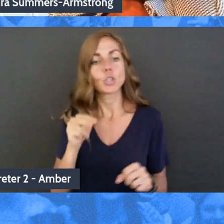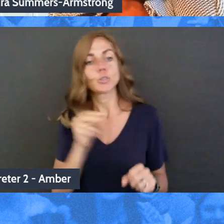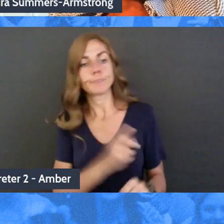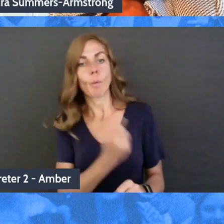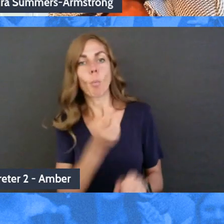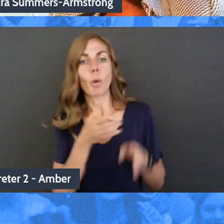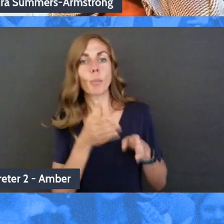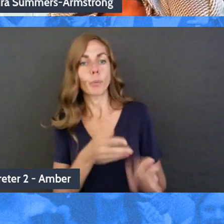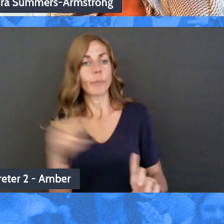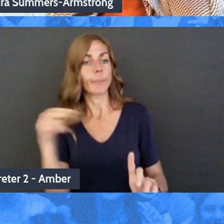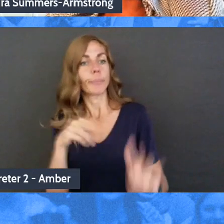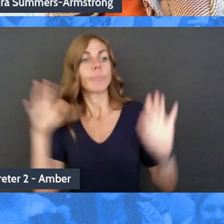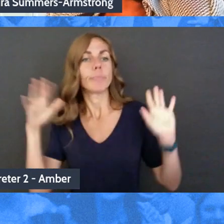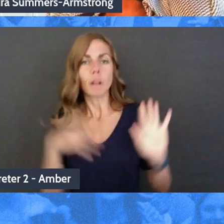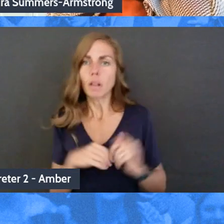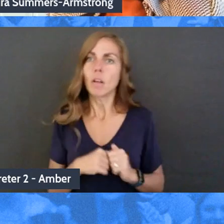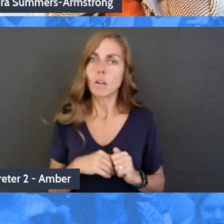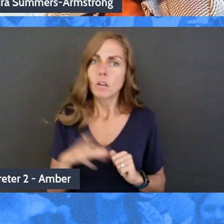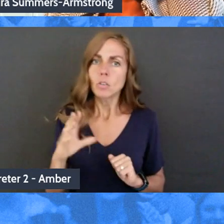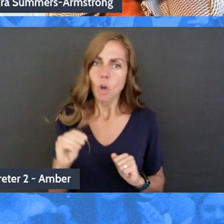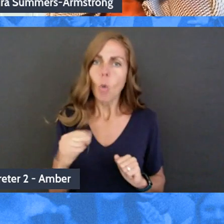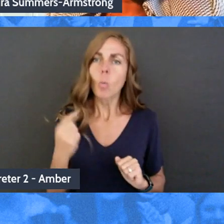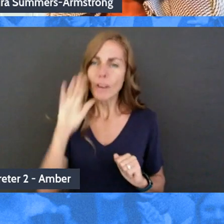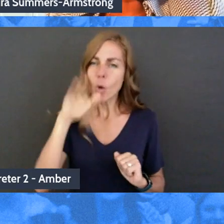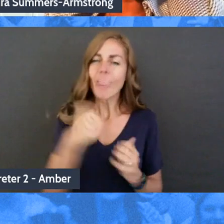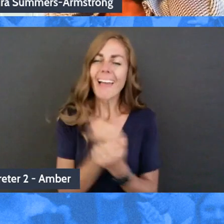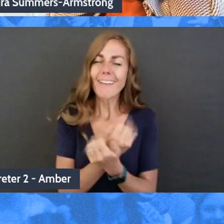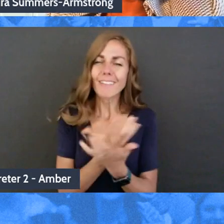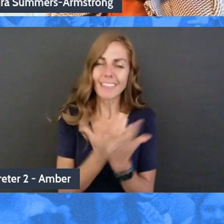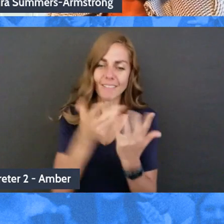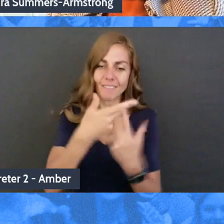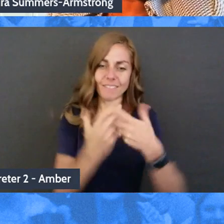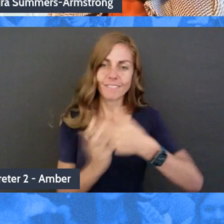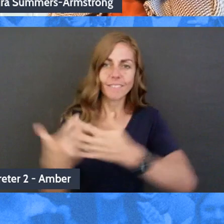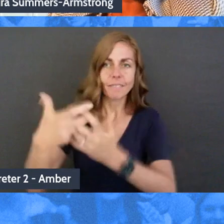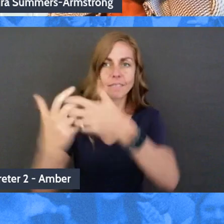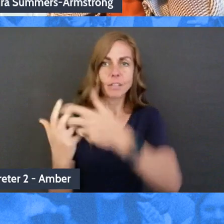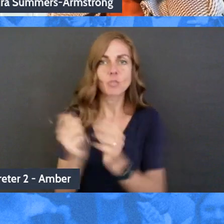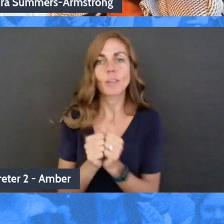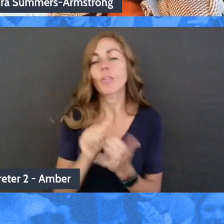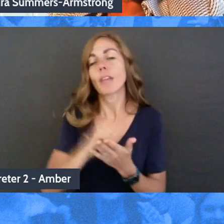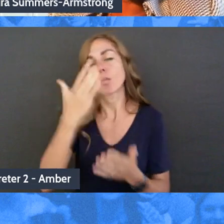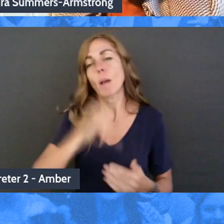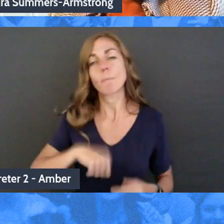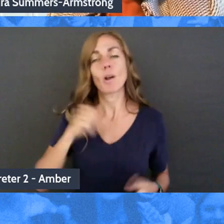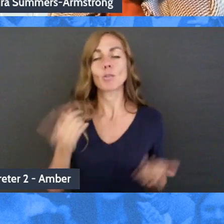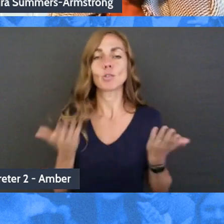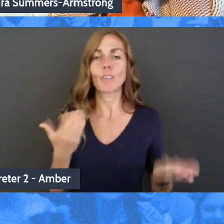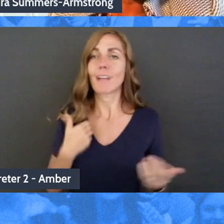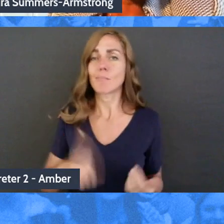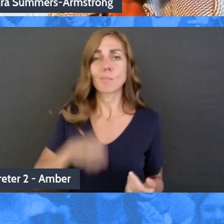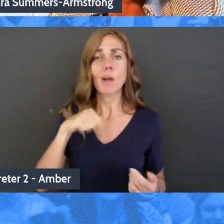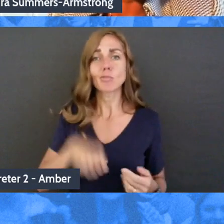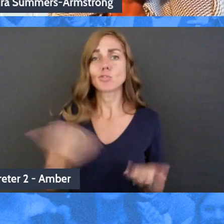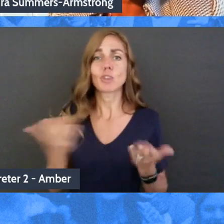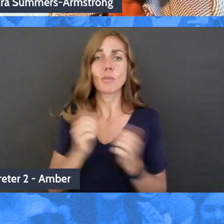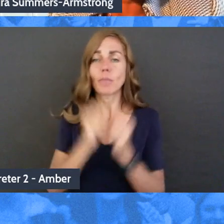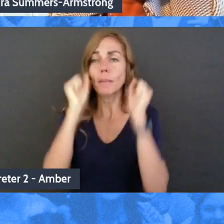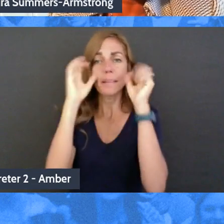We know that it all fits together. And that's why I'm really proud to serve and proud to serve with amazing women, it's amazing.